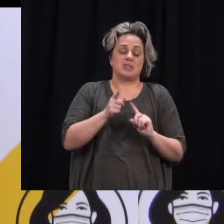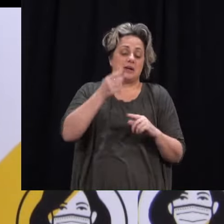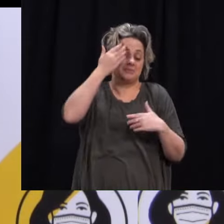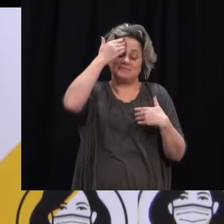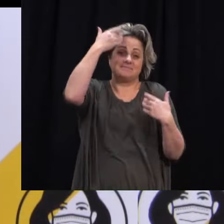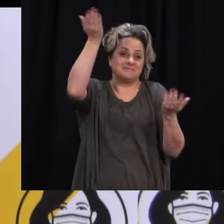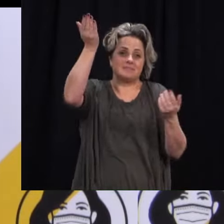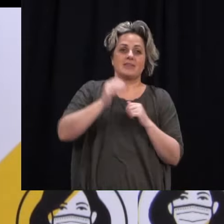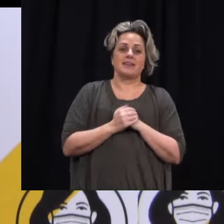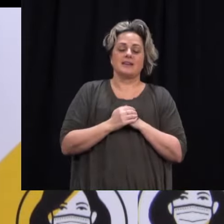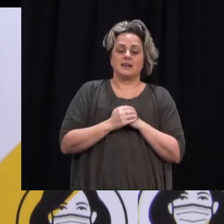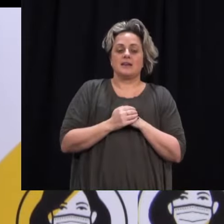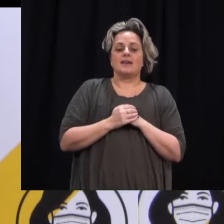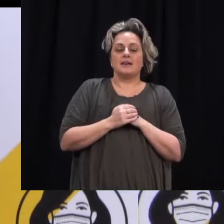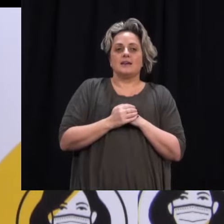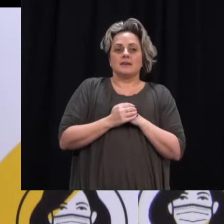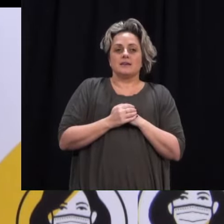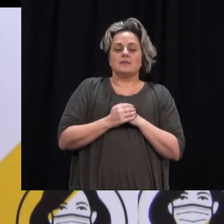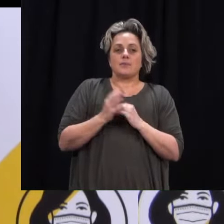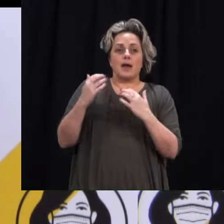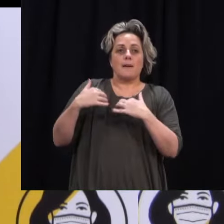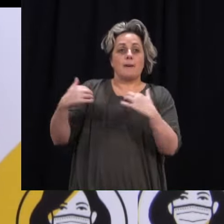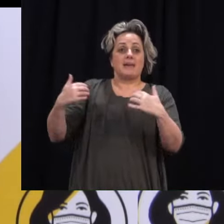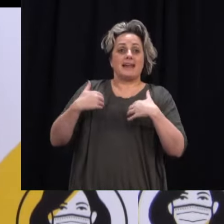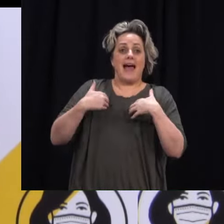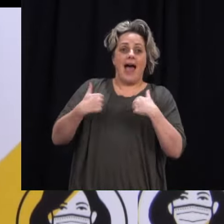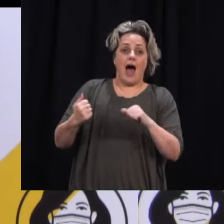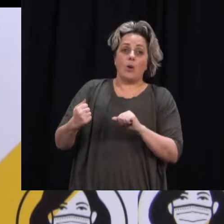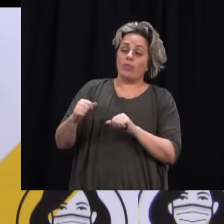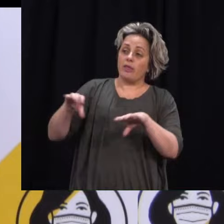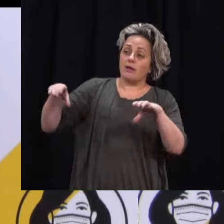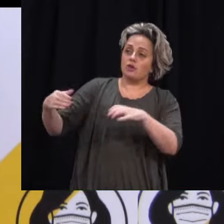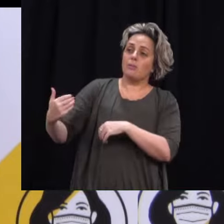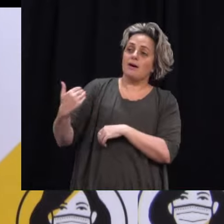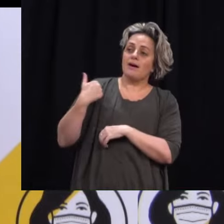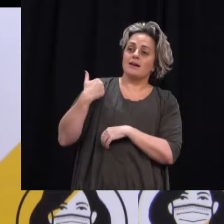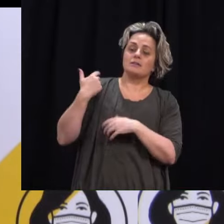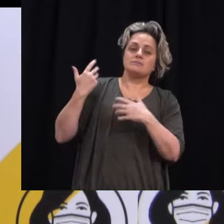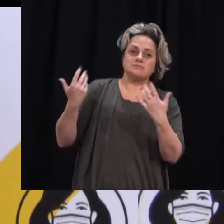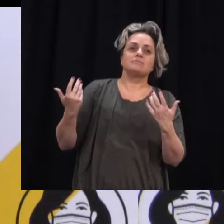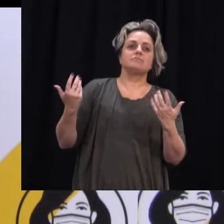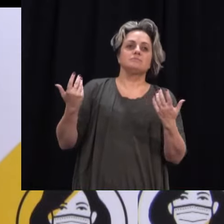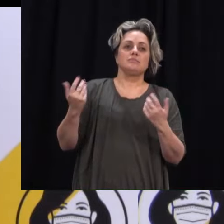is just the nature of these kinds of investigations. And